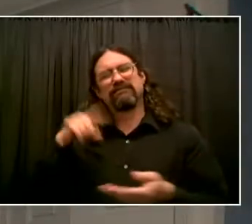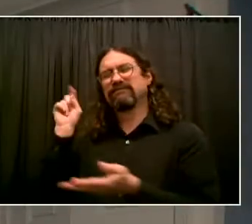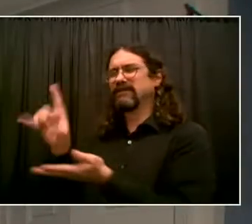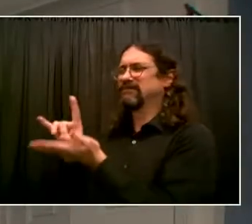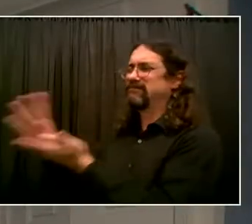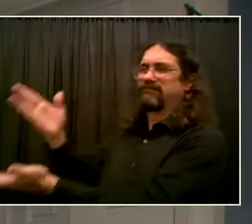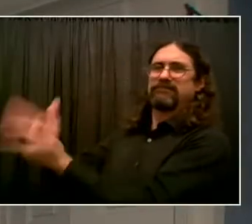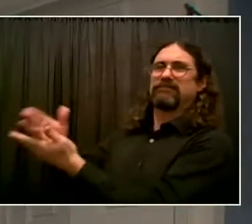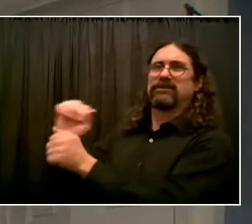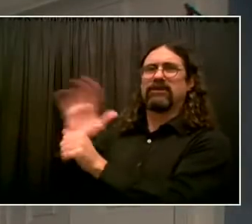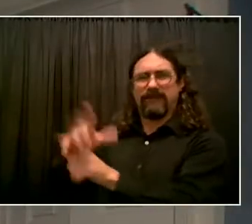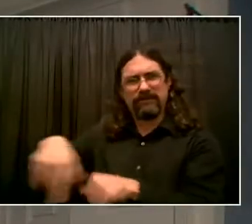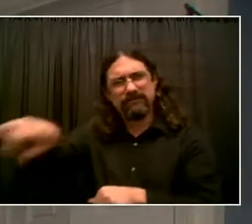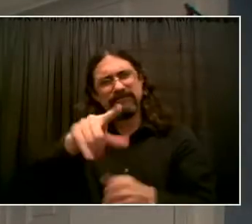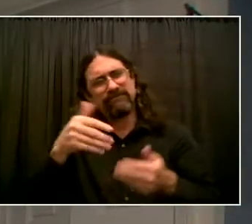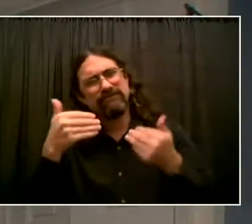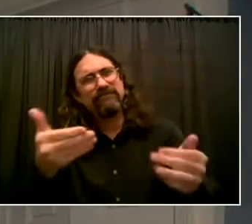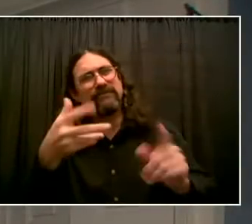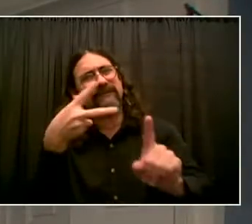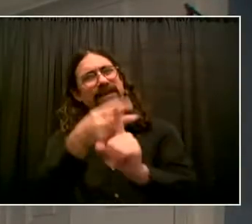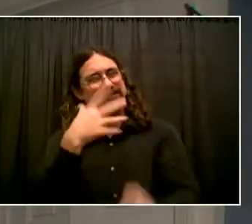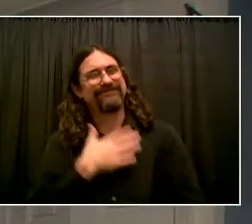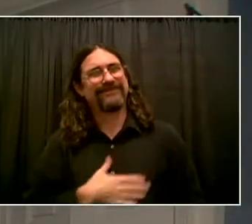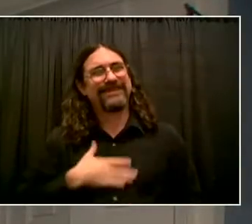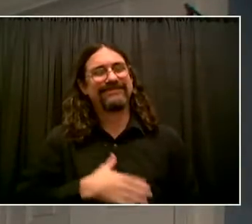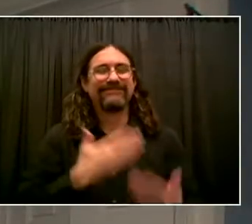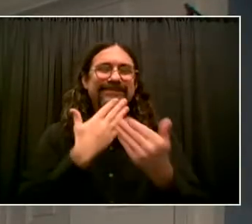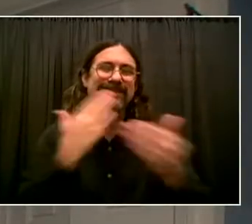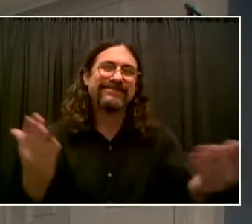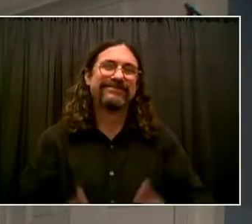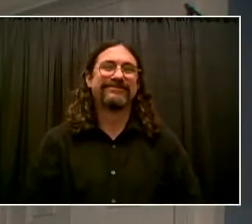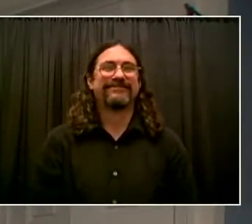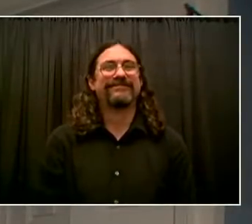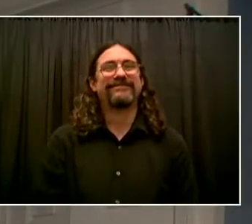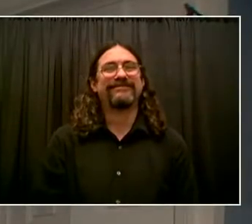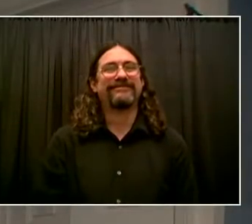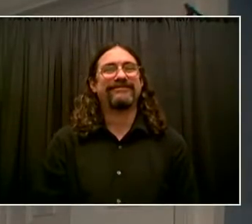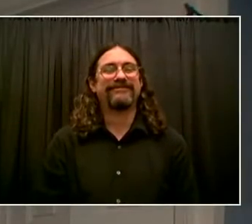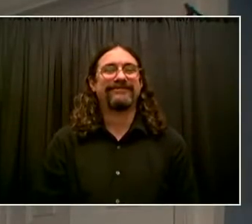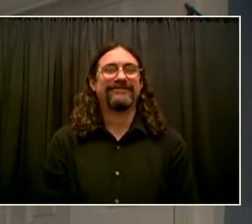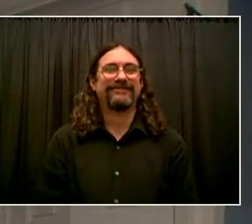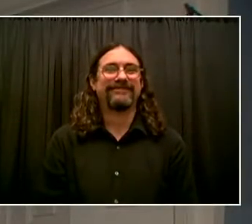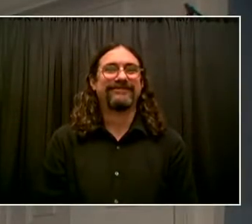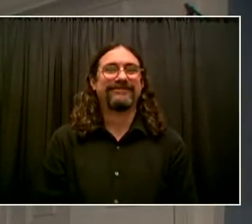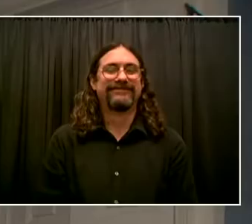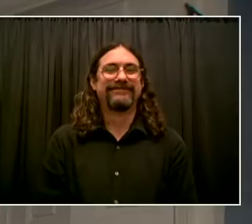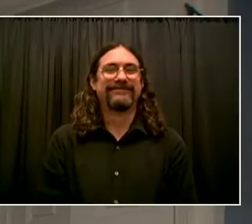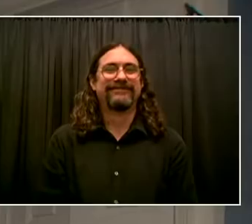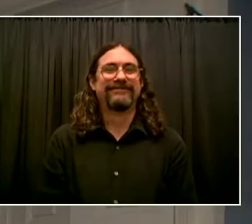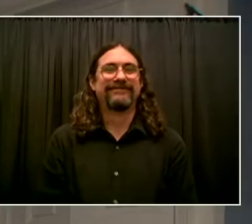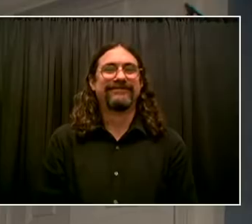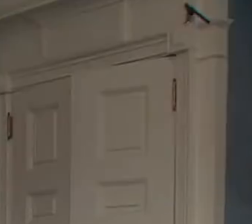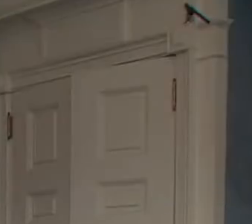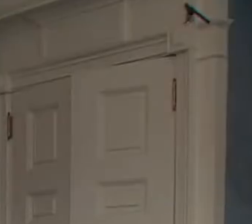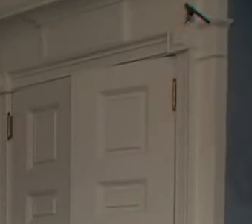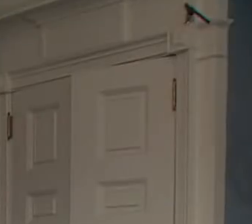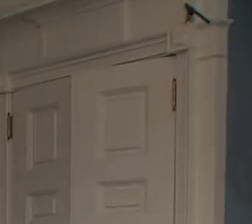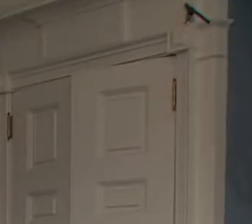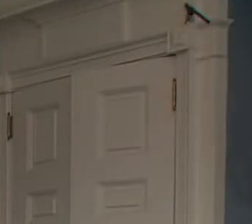THIS IS WHAT WILL MOVE THE CITY FORWARD AND OUT OF THE COVID ERA ONCE AND FOR ALL. THANK YOU EVERYBODY.